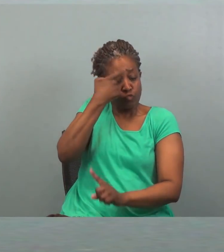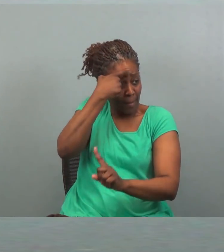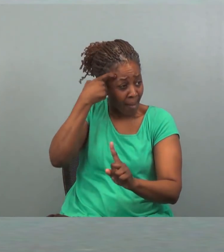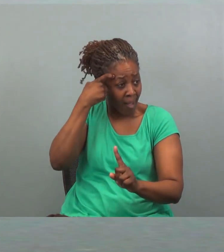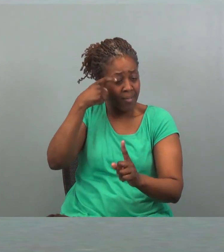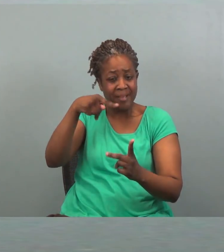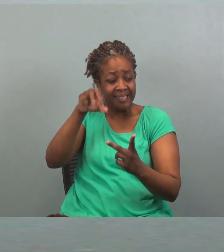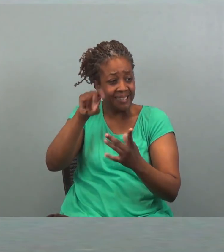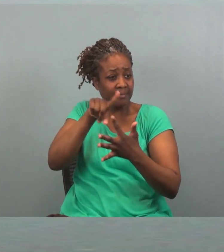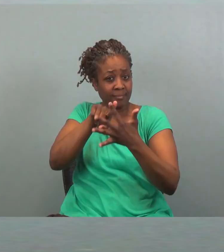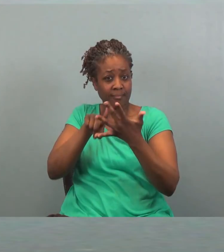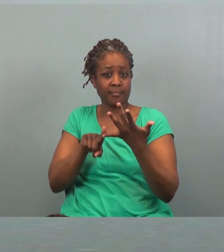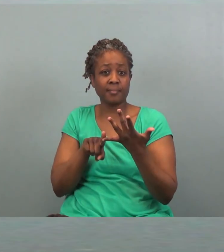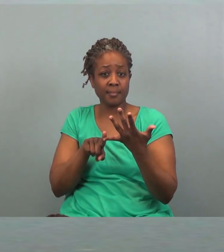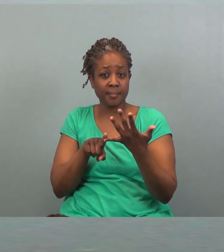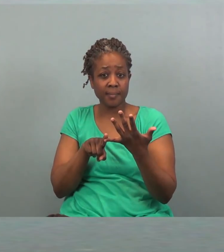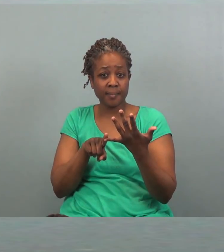clarifying concepts such as "trauma" and "PTSD" for the Deaf client to understand.